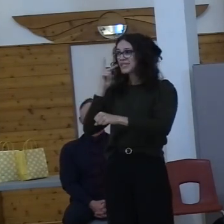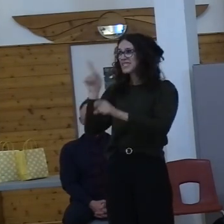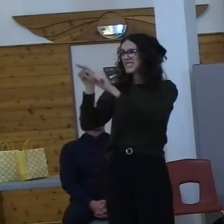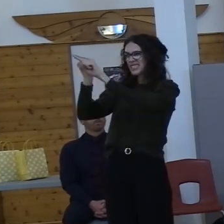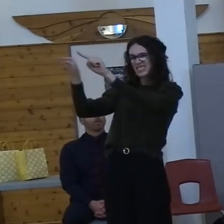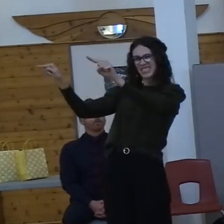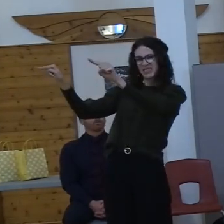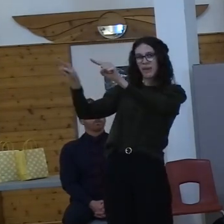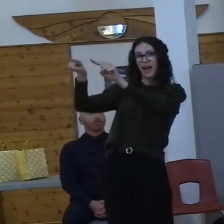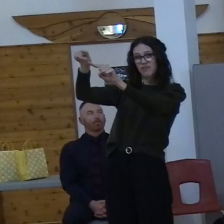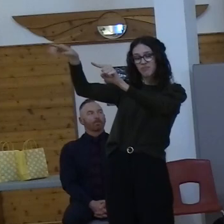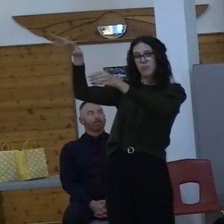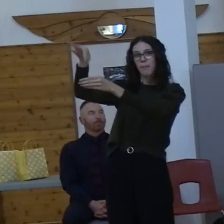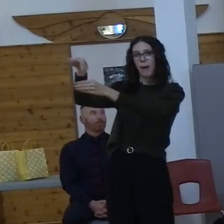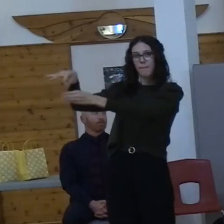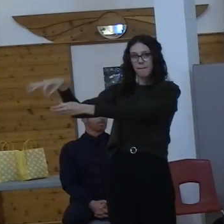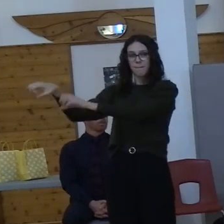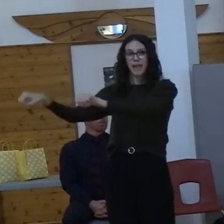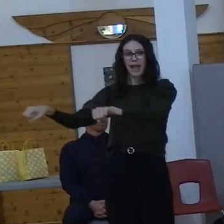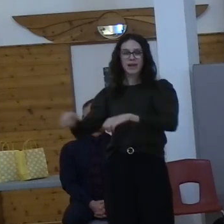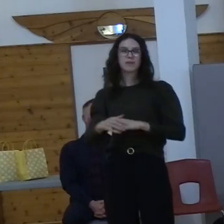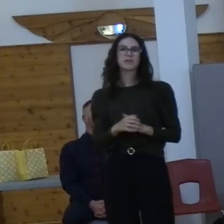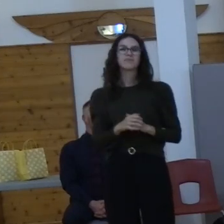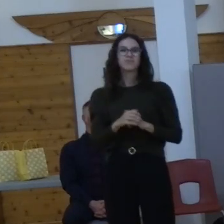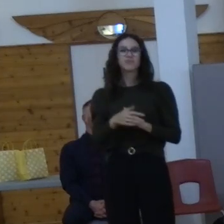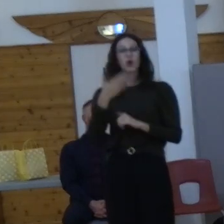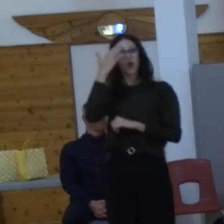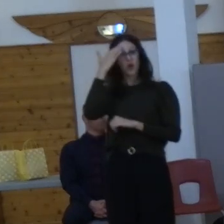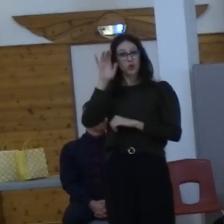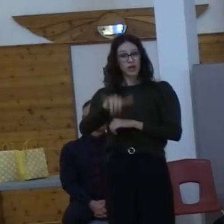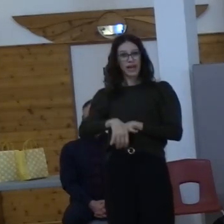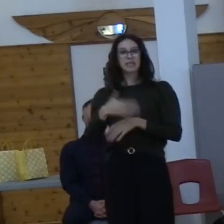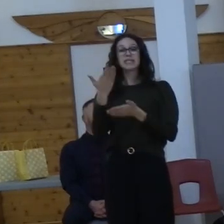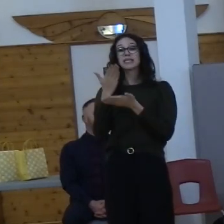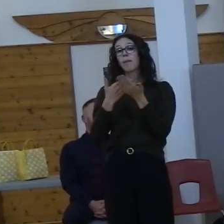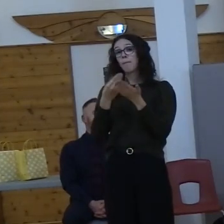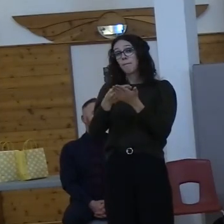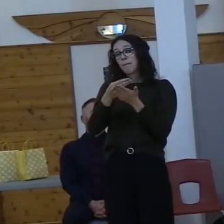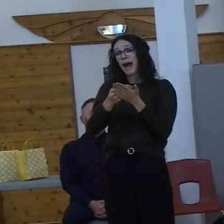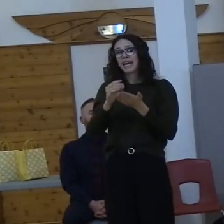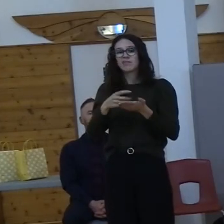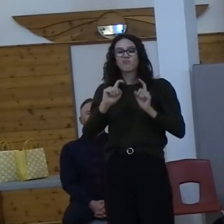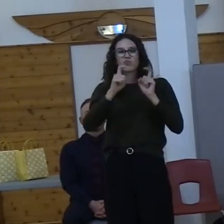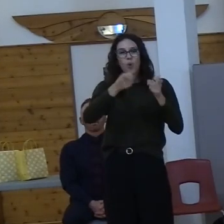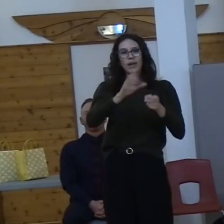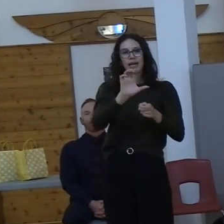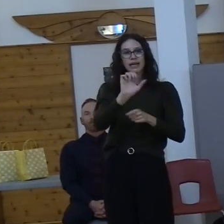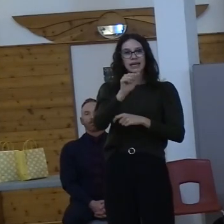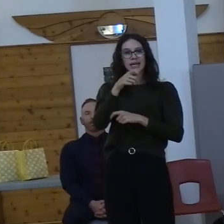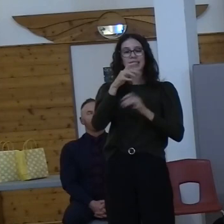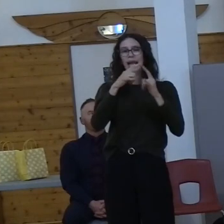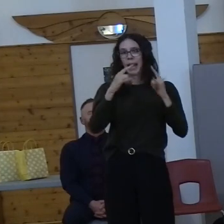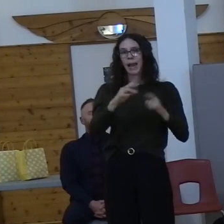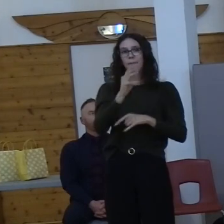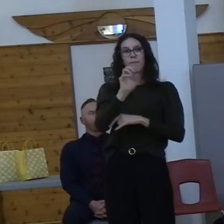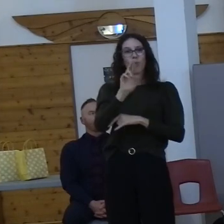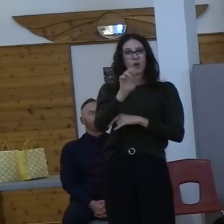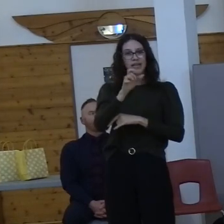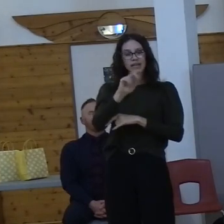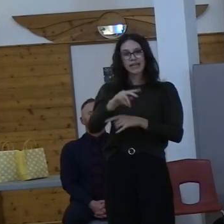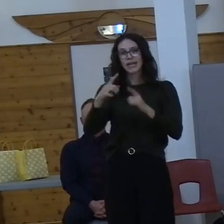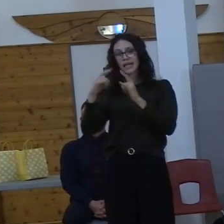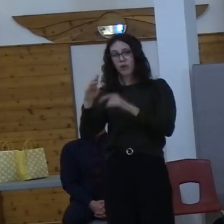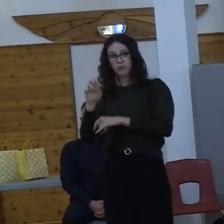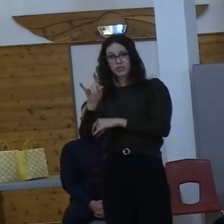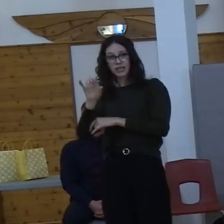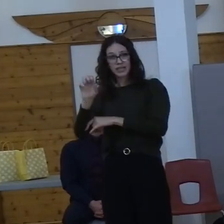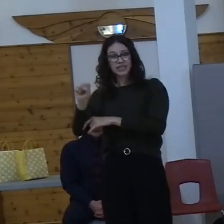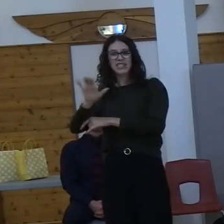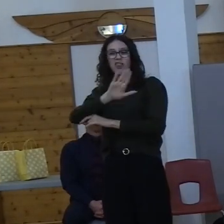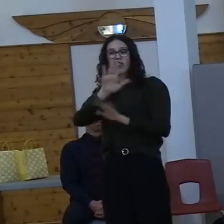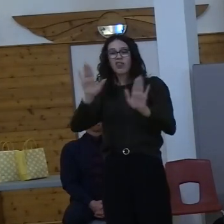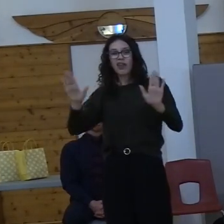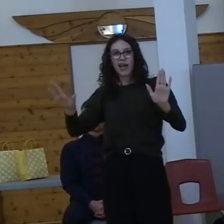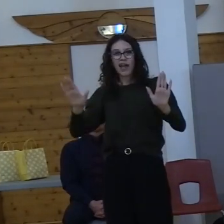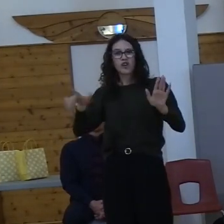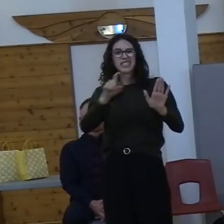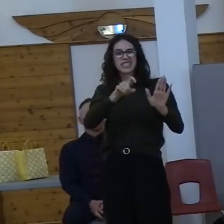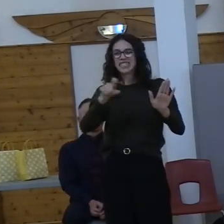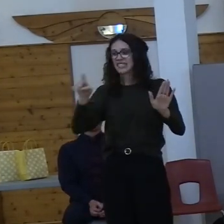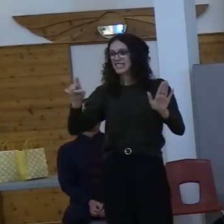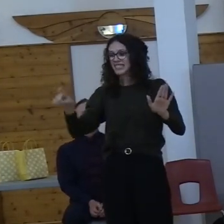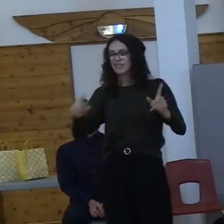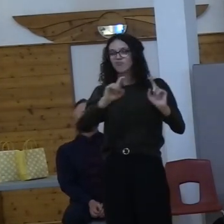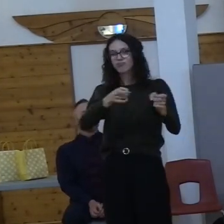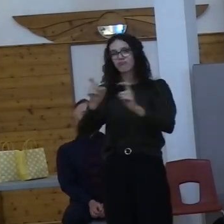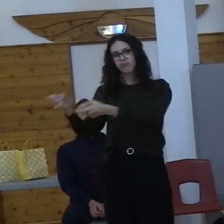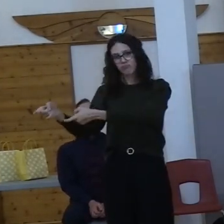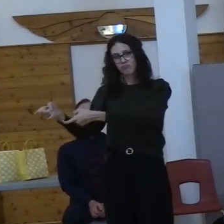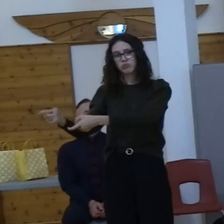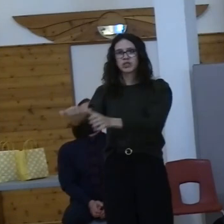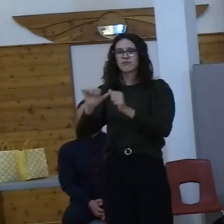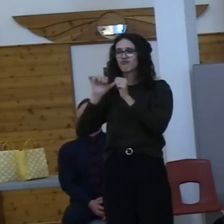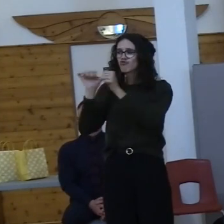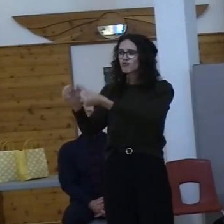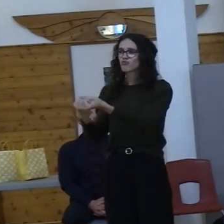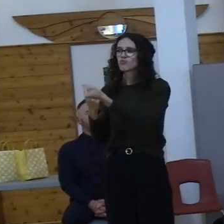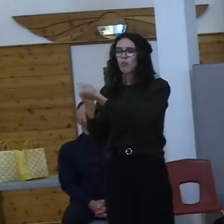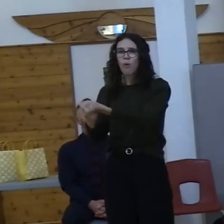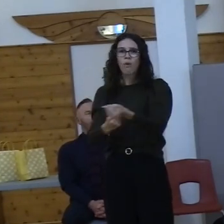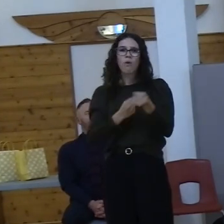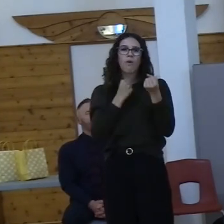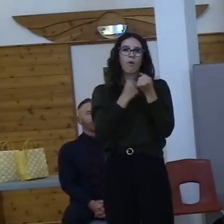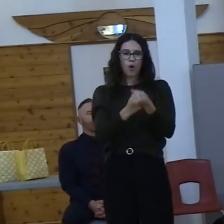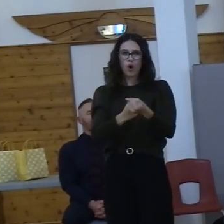Again, some of the proceeds will be going towards Camp Morgan and Camp Mercedes to purchase items off their wish list so that they continue the work that they're doing out in the field, on the lands.